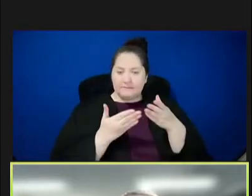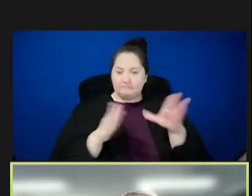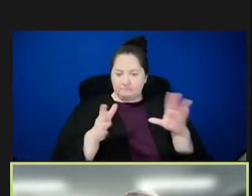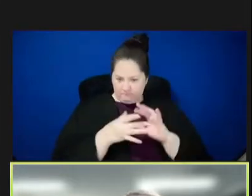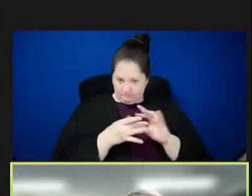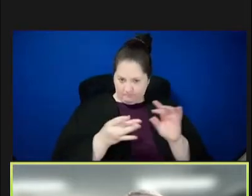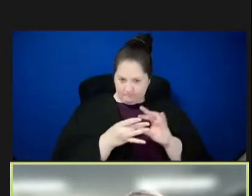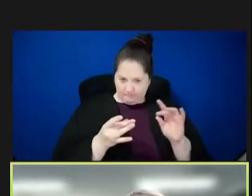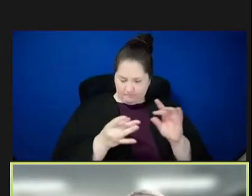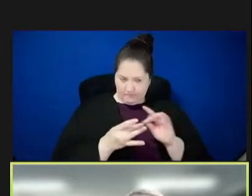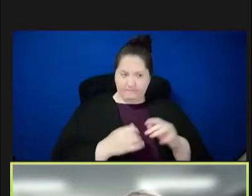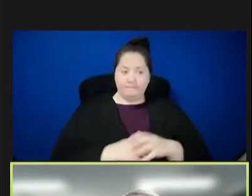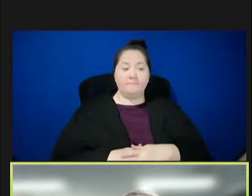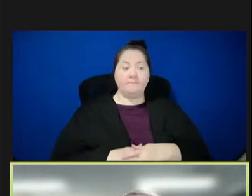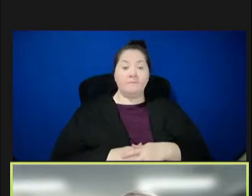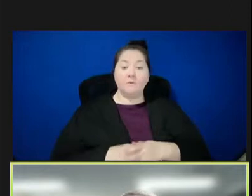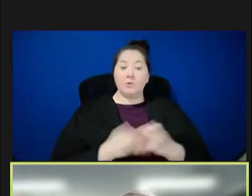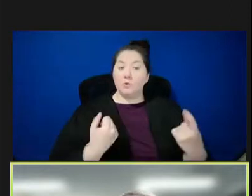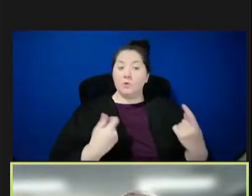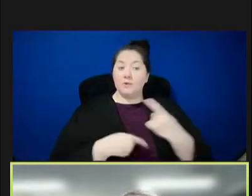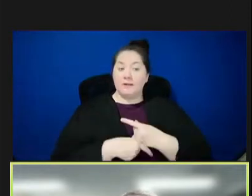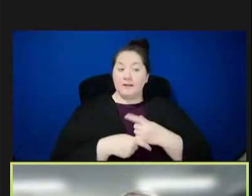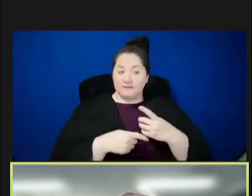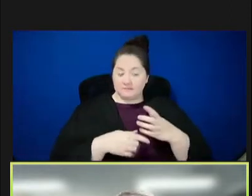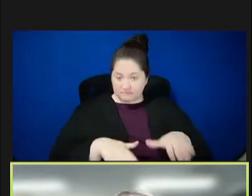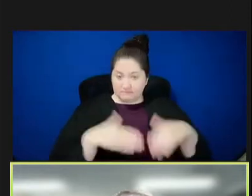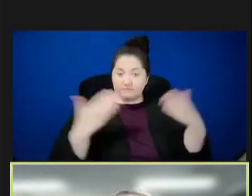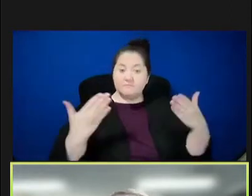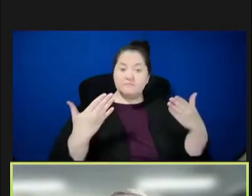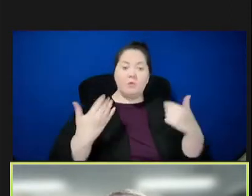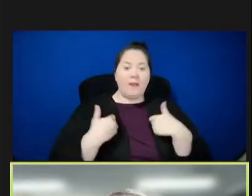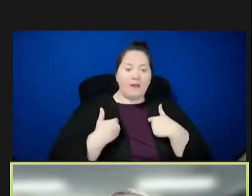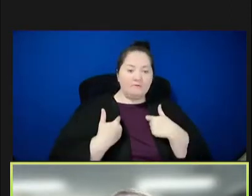We will open today's meeting with expert insights on artificial intelligence and